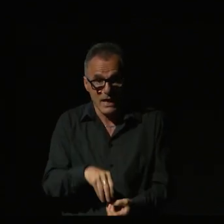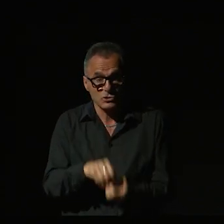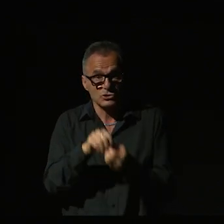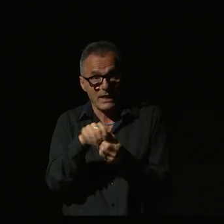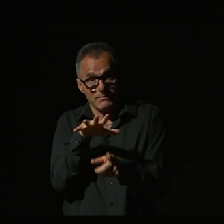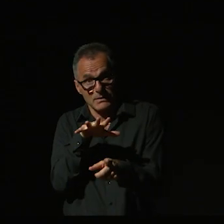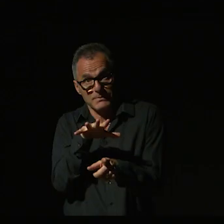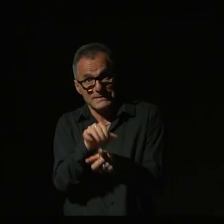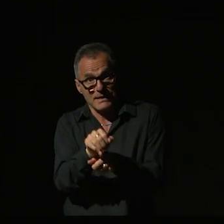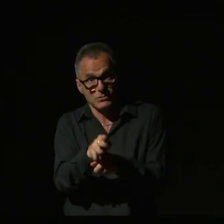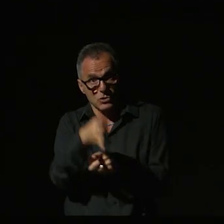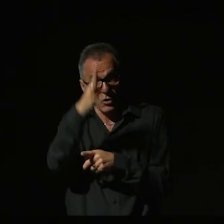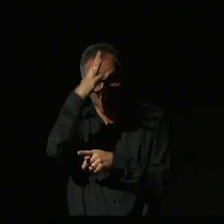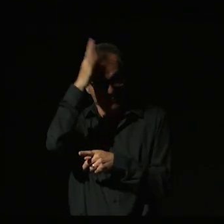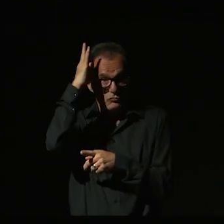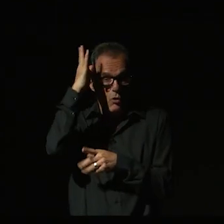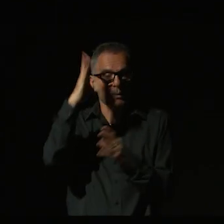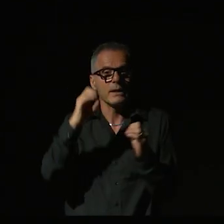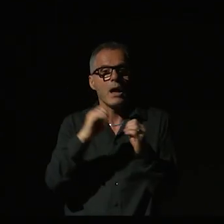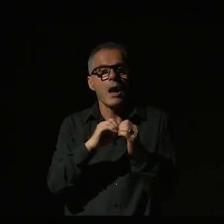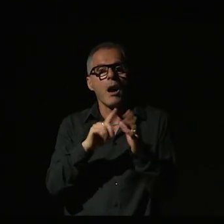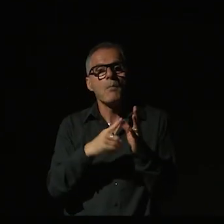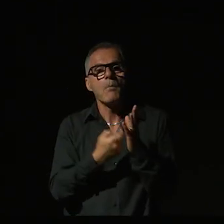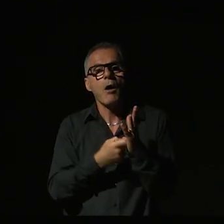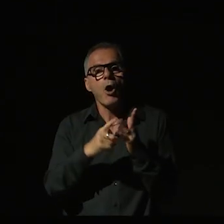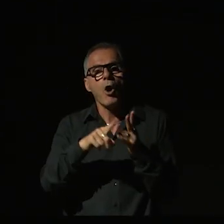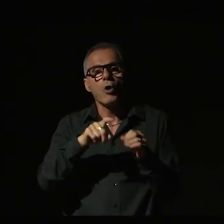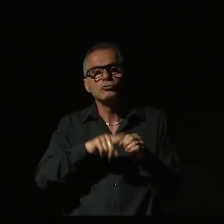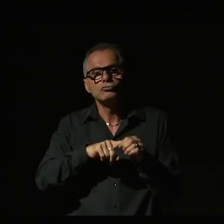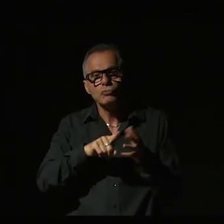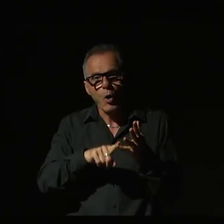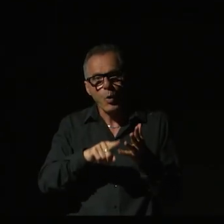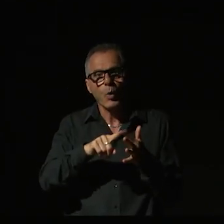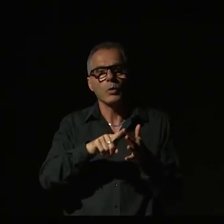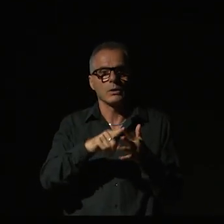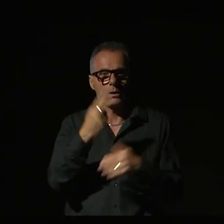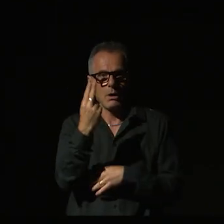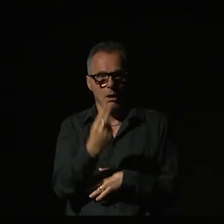of Roman Baroque up until very recent times